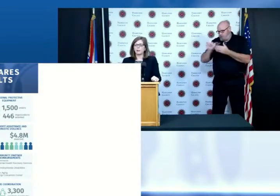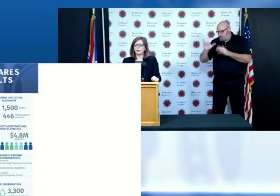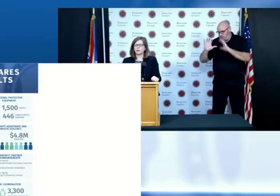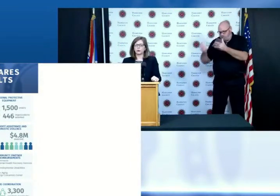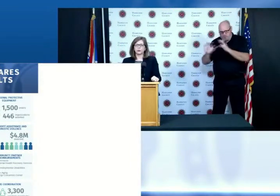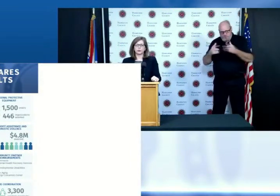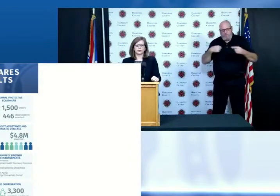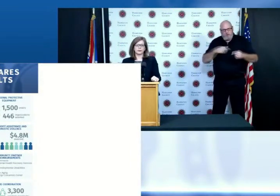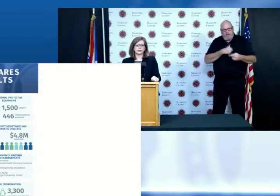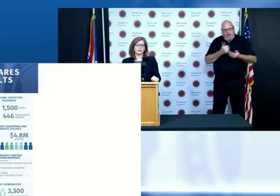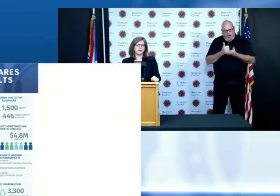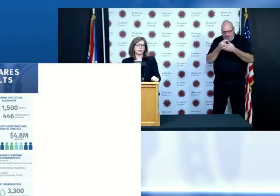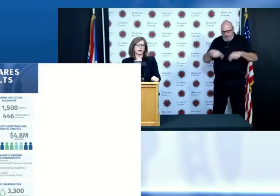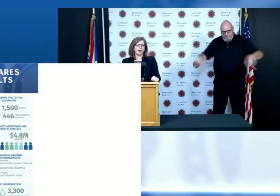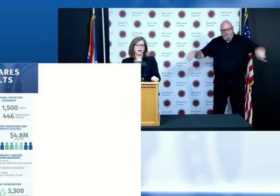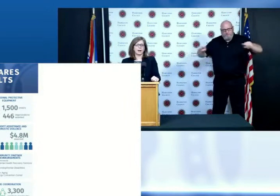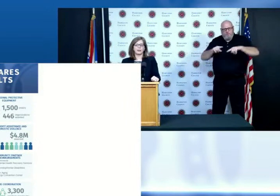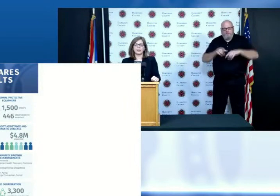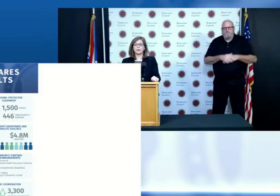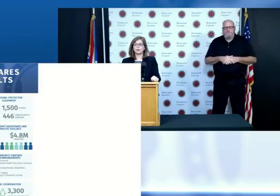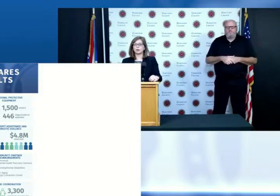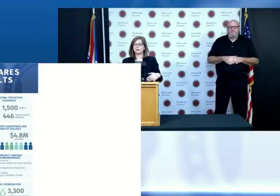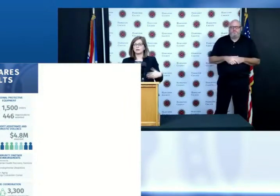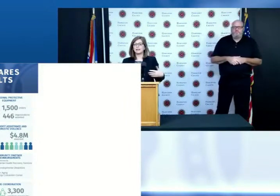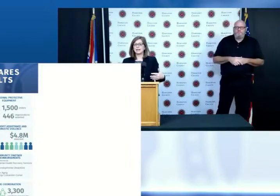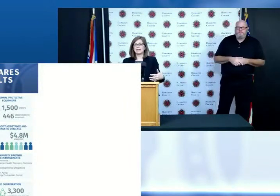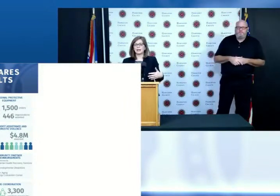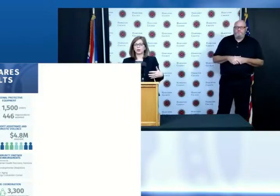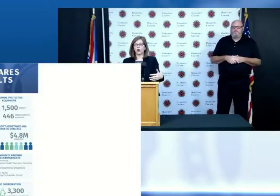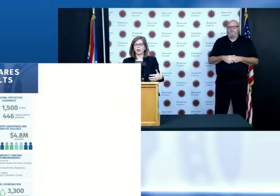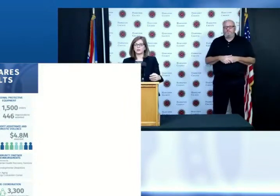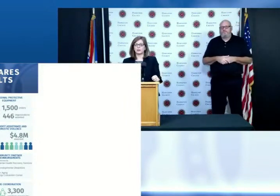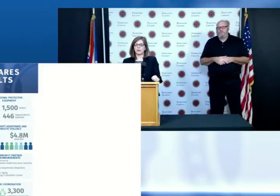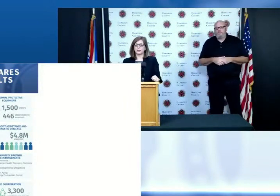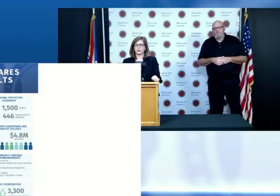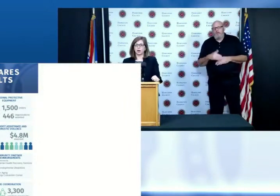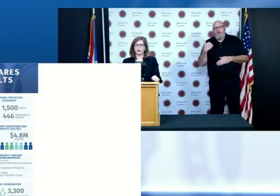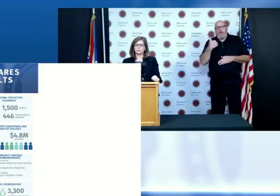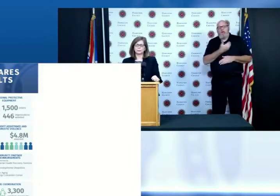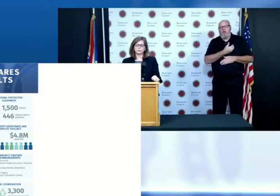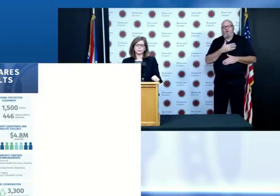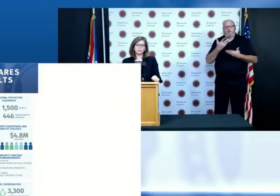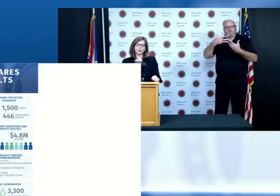in the social services that they provide and the increase in need and cost that they saw so